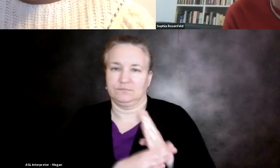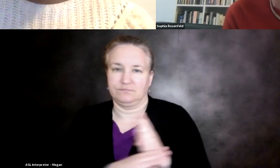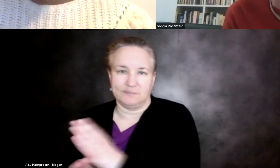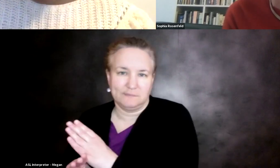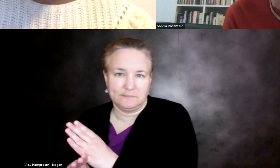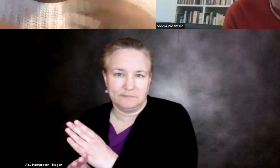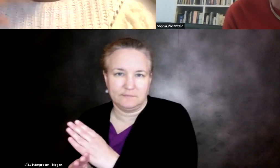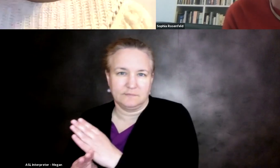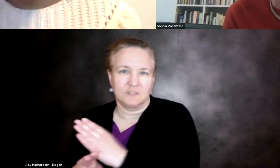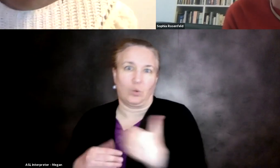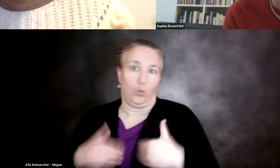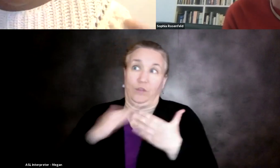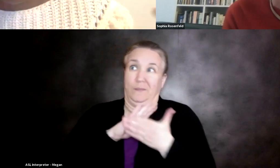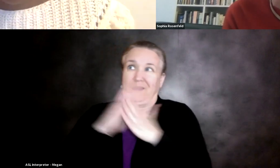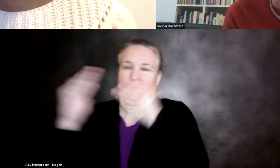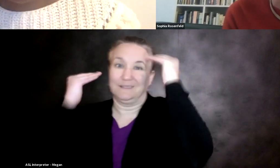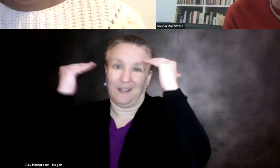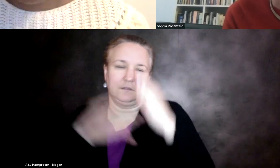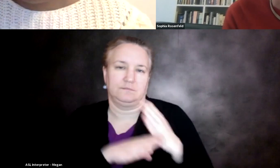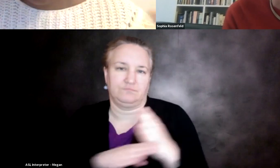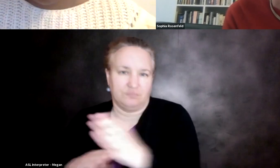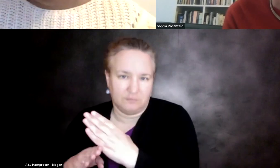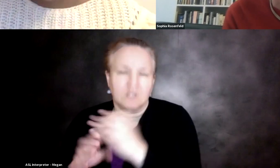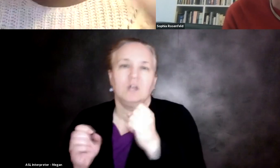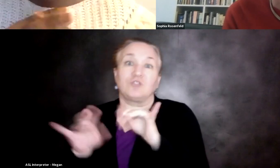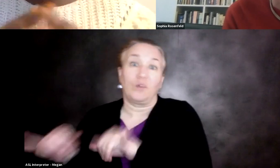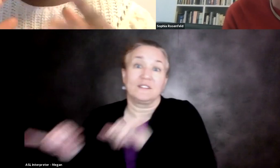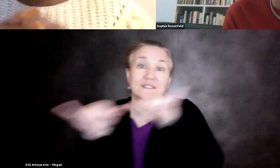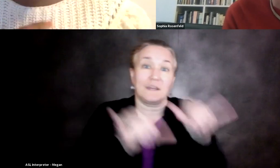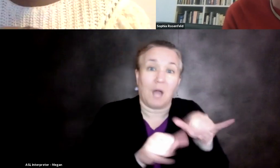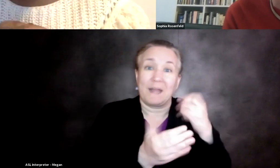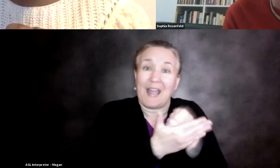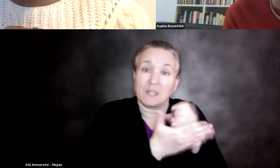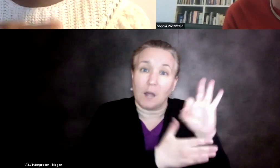And those same economic forces, those same forces